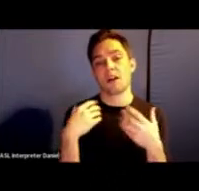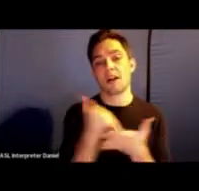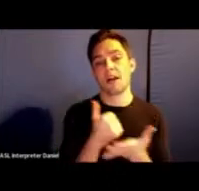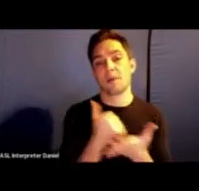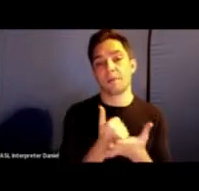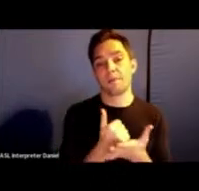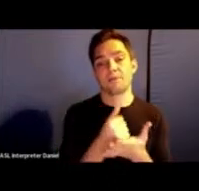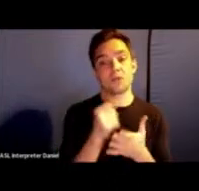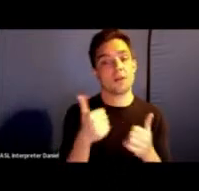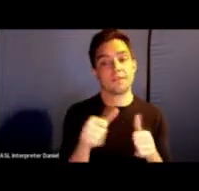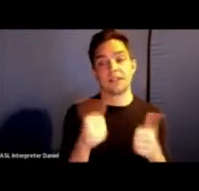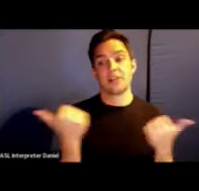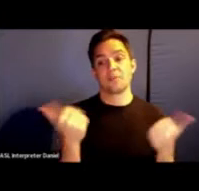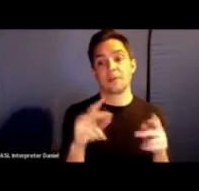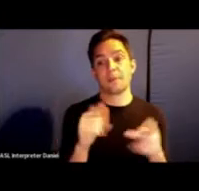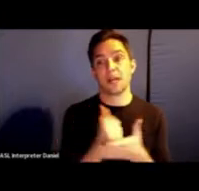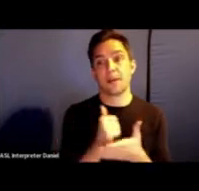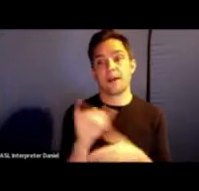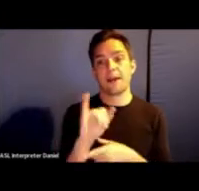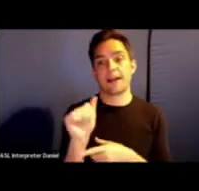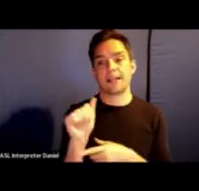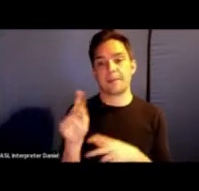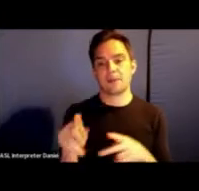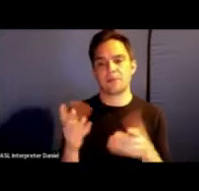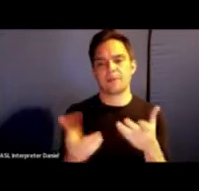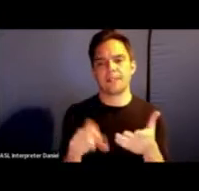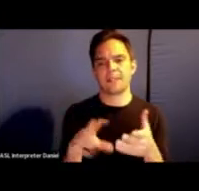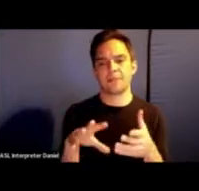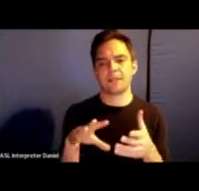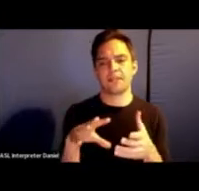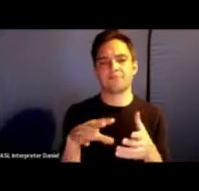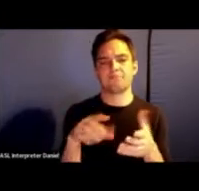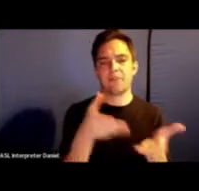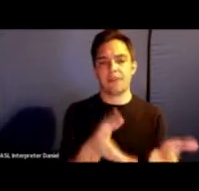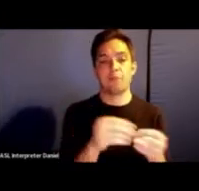any other people to help them the I&A person may need to be around more to help. Next slide,